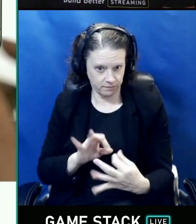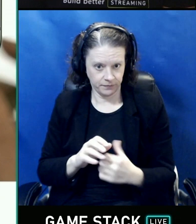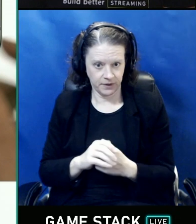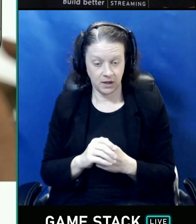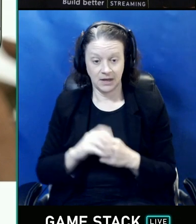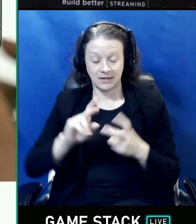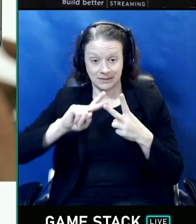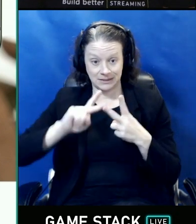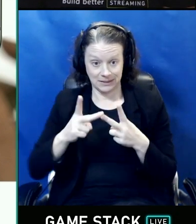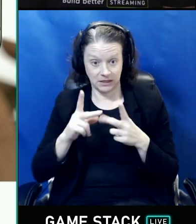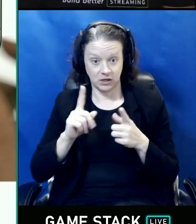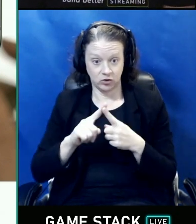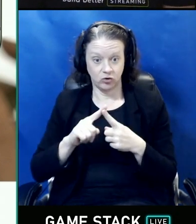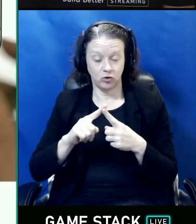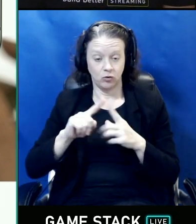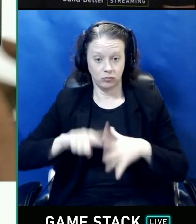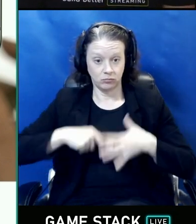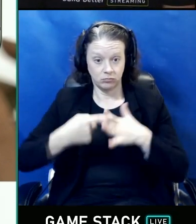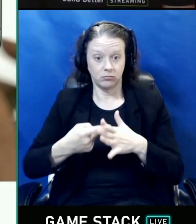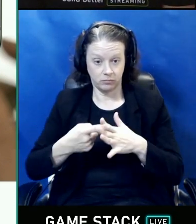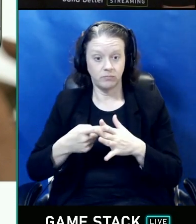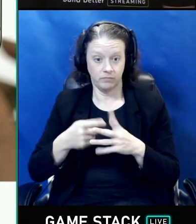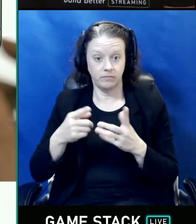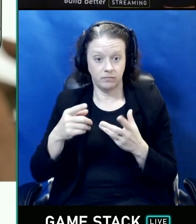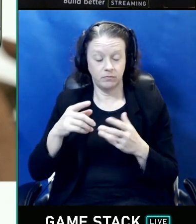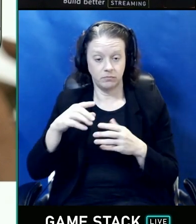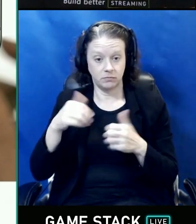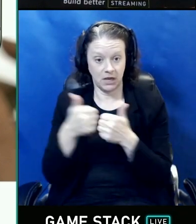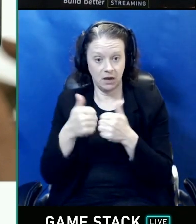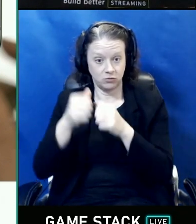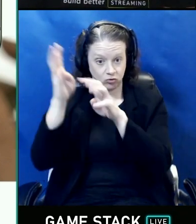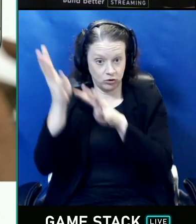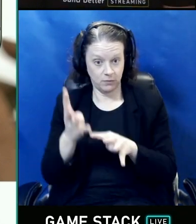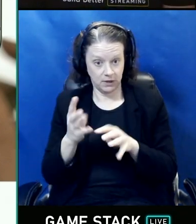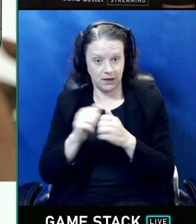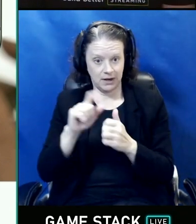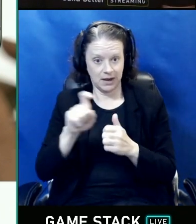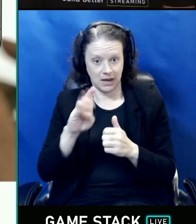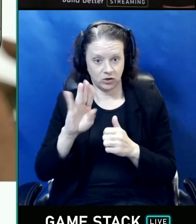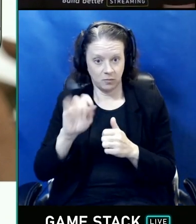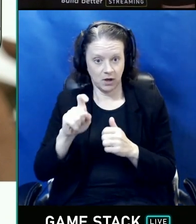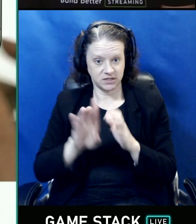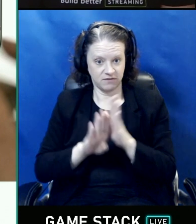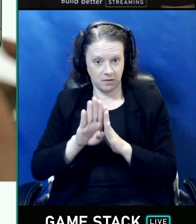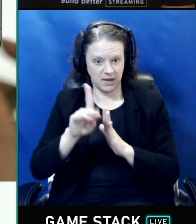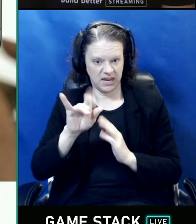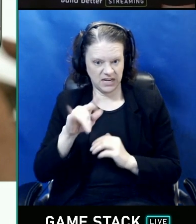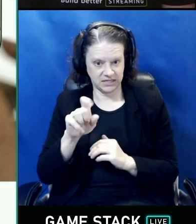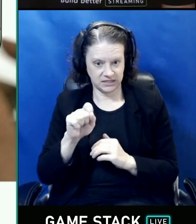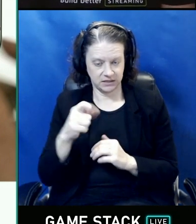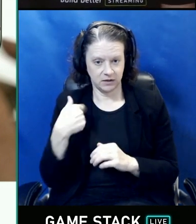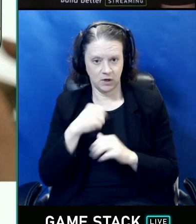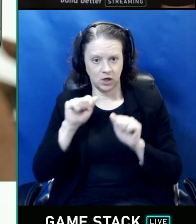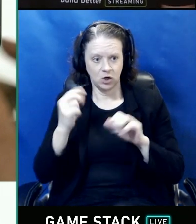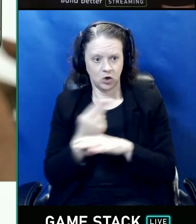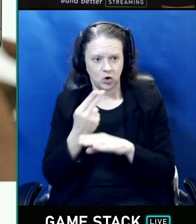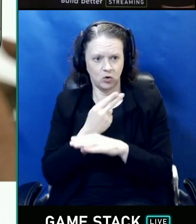the Xbox development kits. And we could use the Content Test application, which is effectively just a variation of the standard Xbox